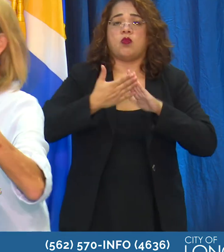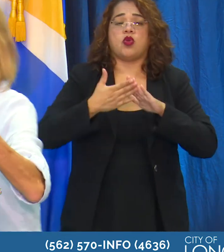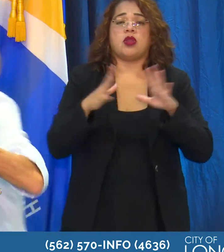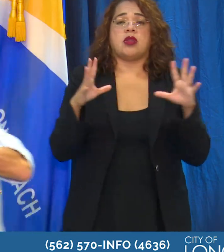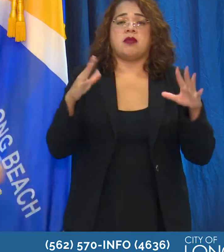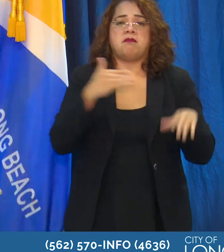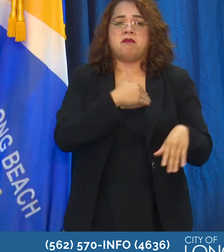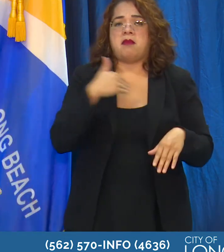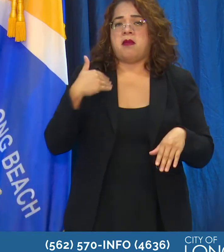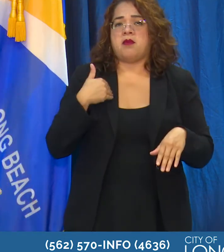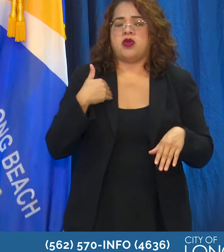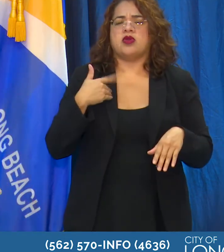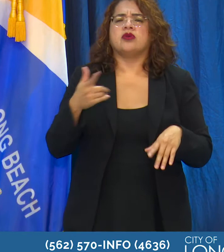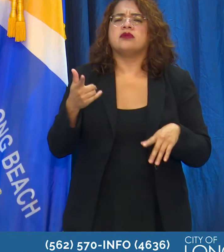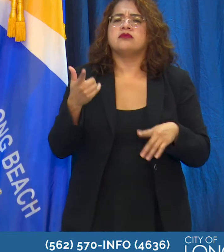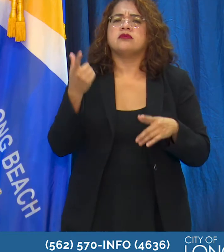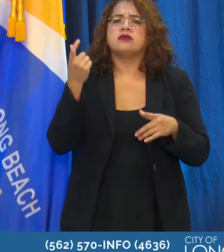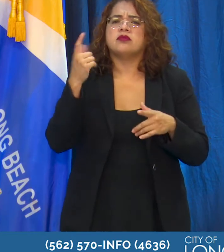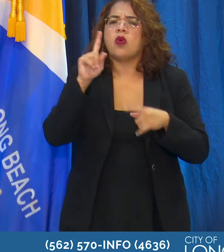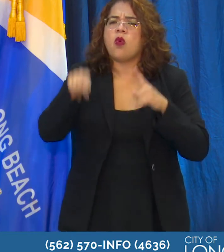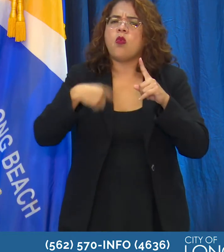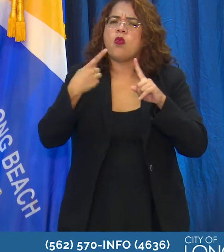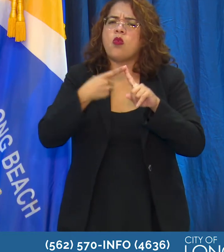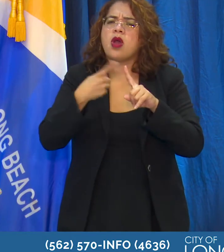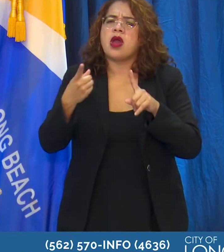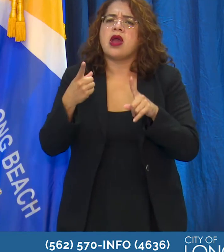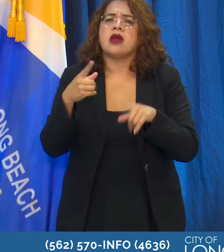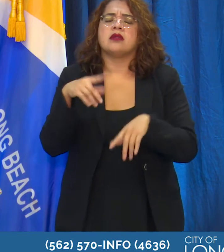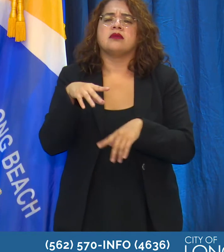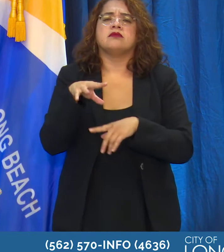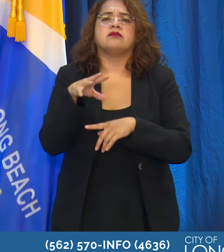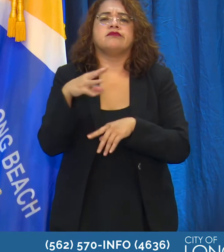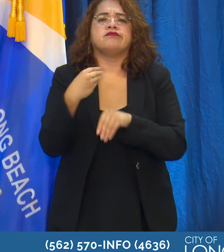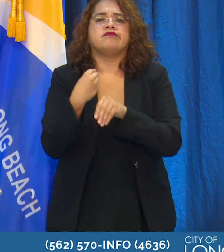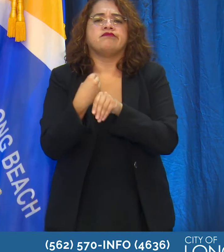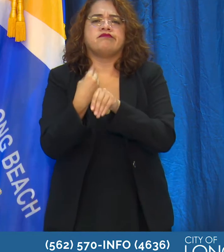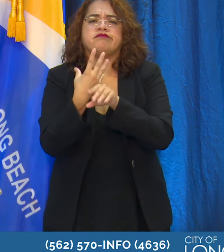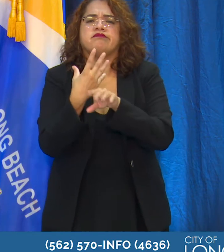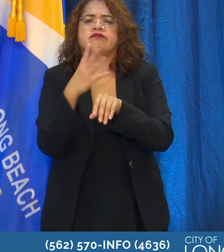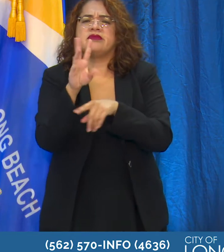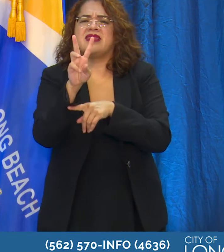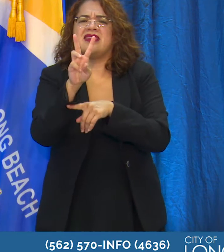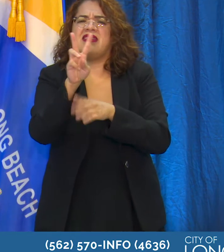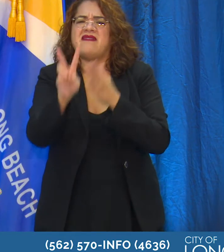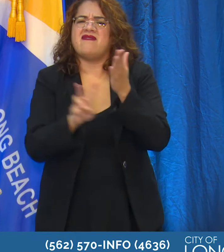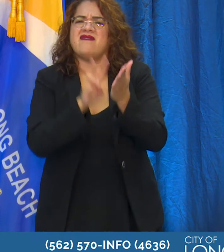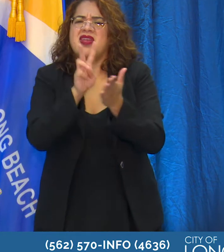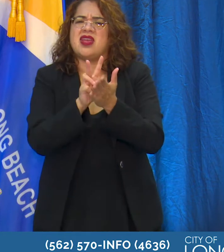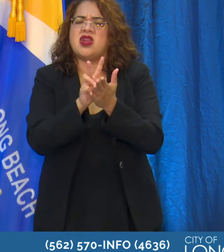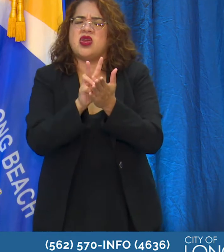the council meetings are going to be moving to a video format like how LBUSD and LBCC does that as well.